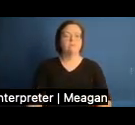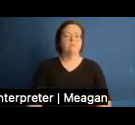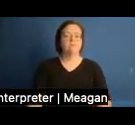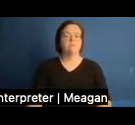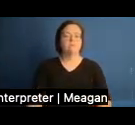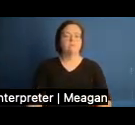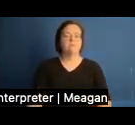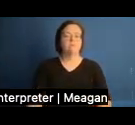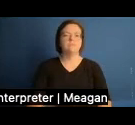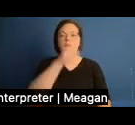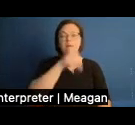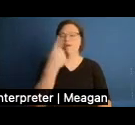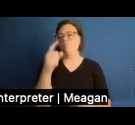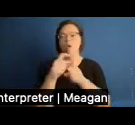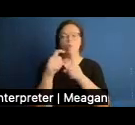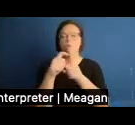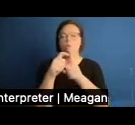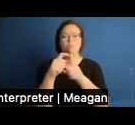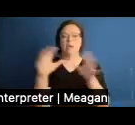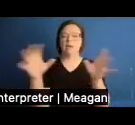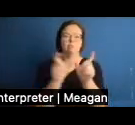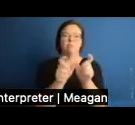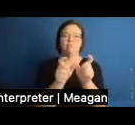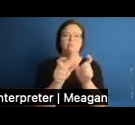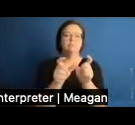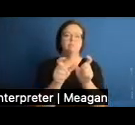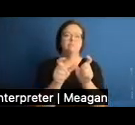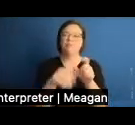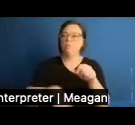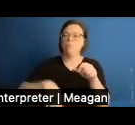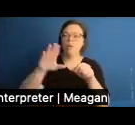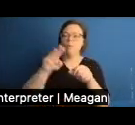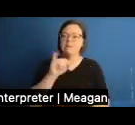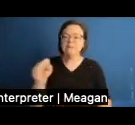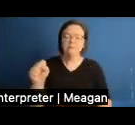And I love it as one word, I love it as a compound. So like growing up in Mississippi, I had